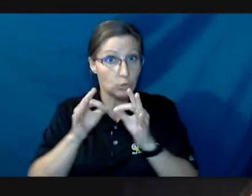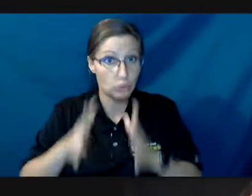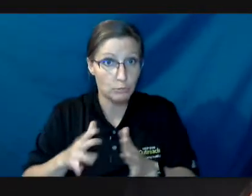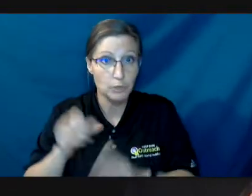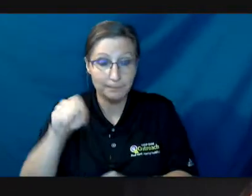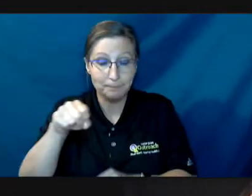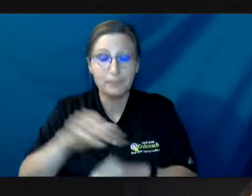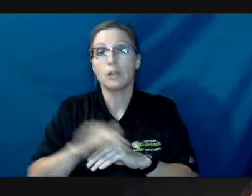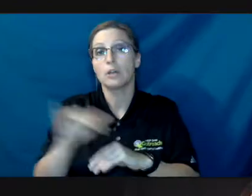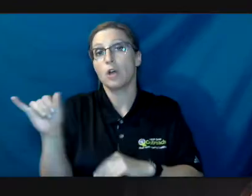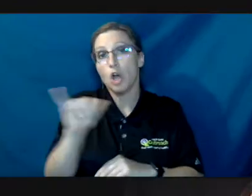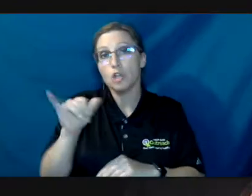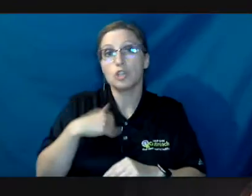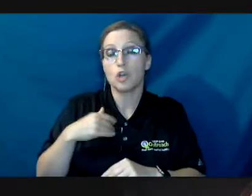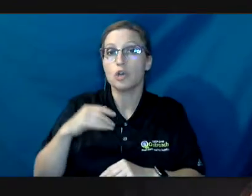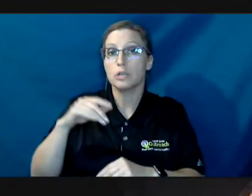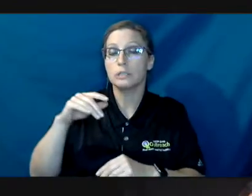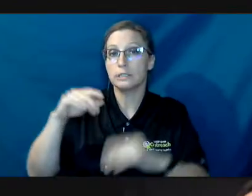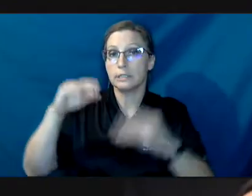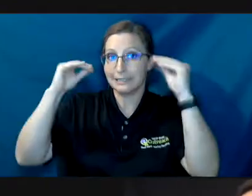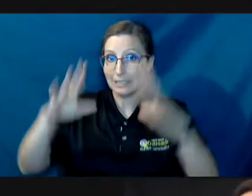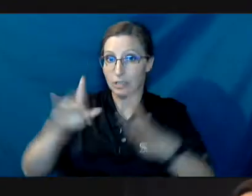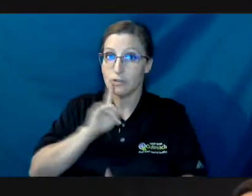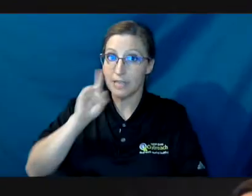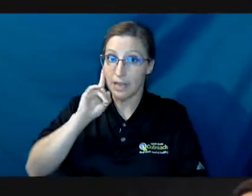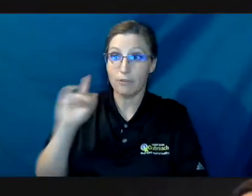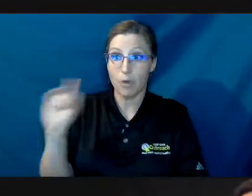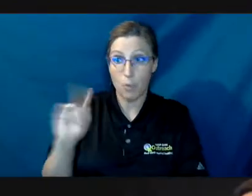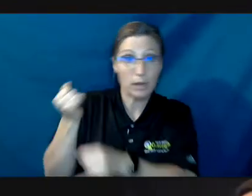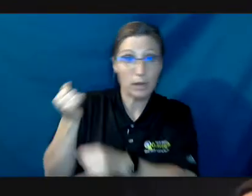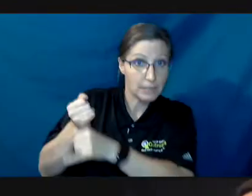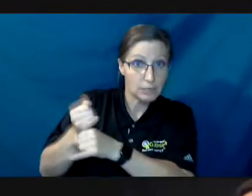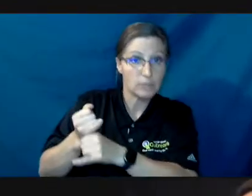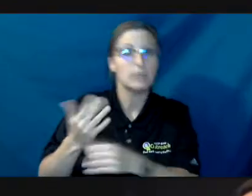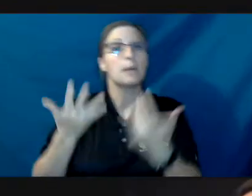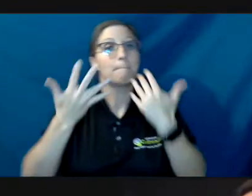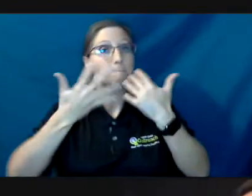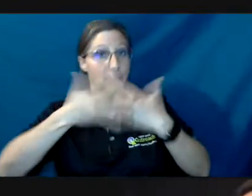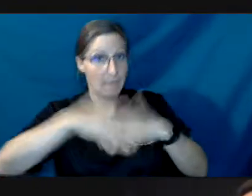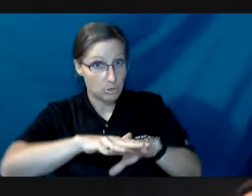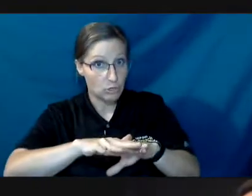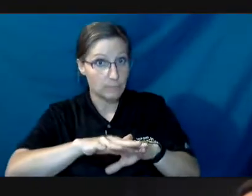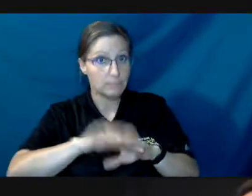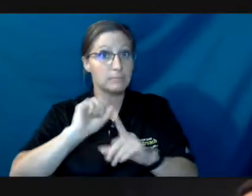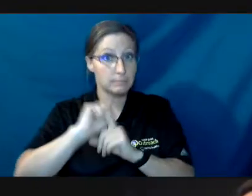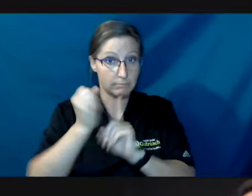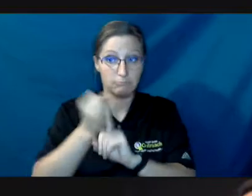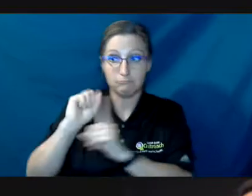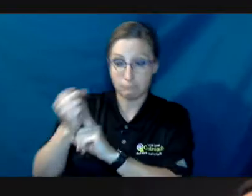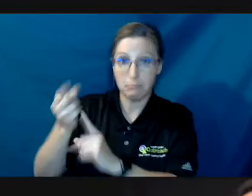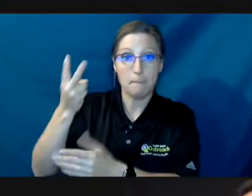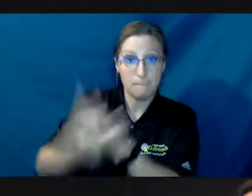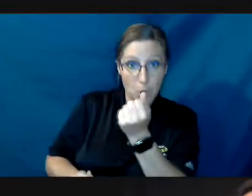and also a teacher for the deaf at the residential school. In mainstream settings, a special ed teacher,